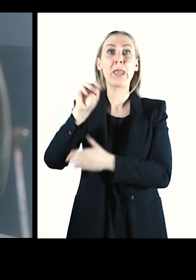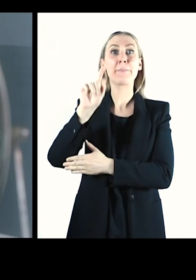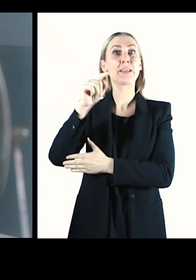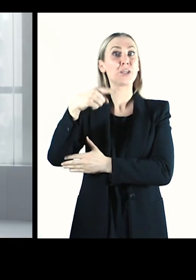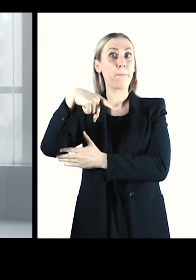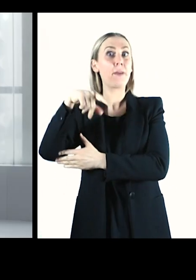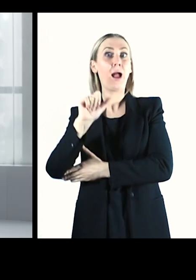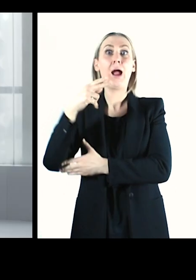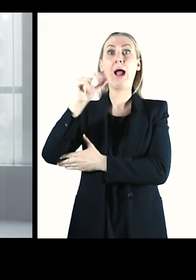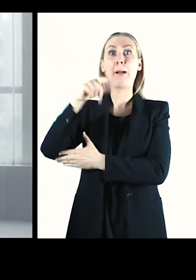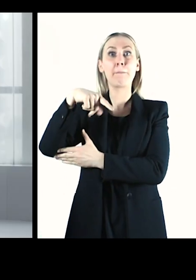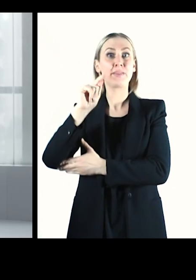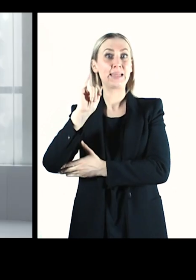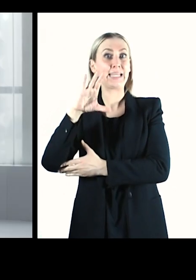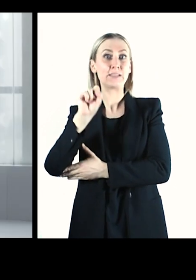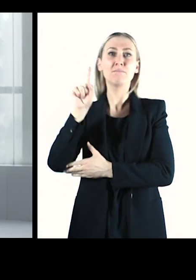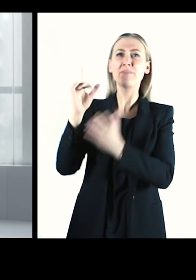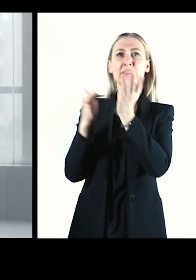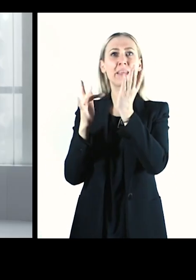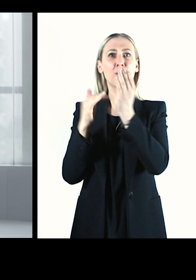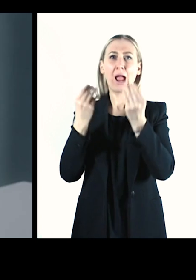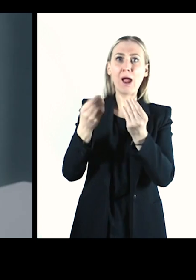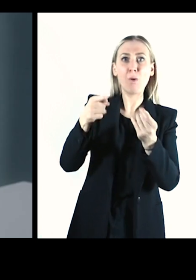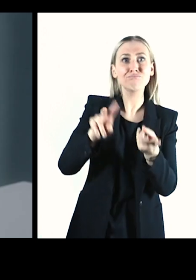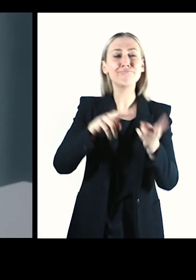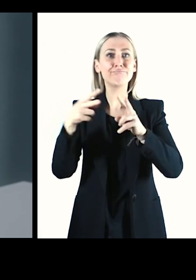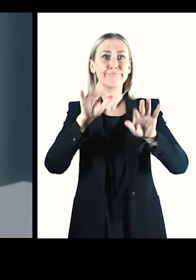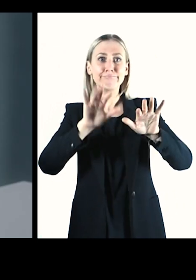a technology that transmits vibro tactile signals to its users.